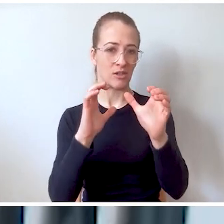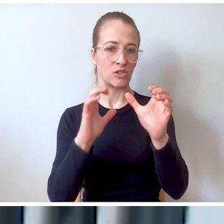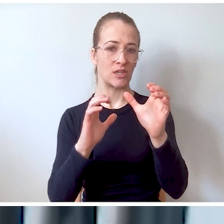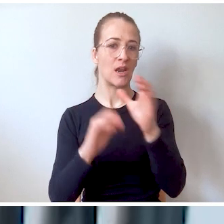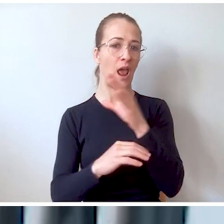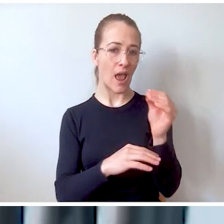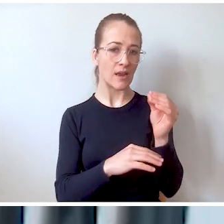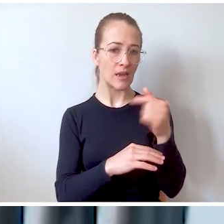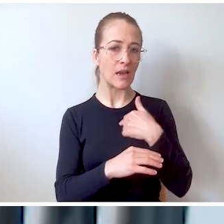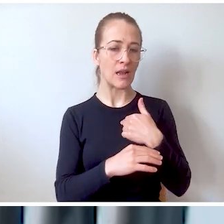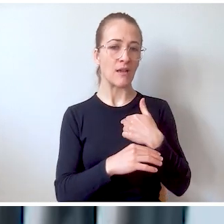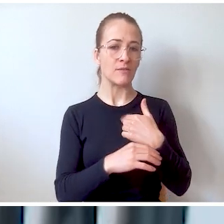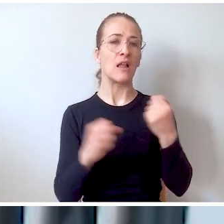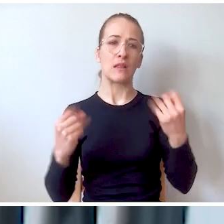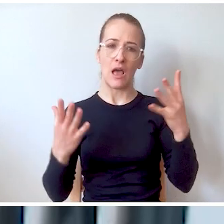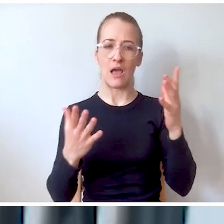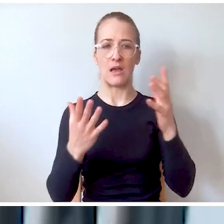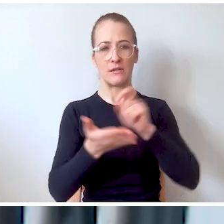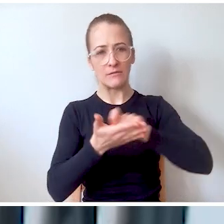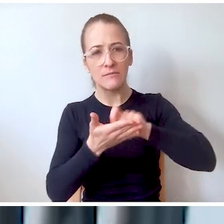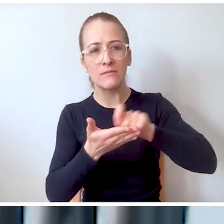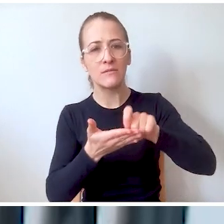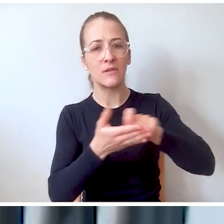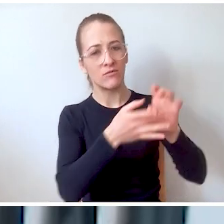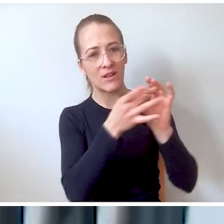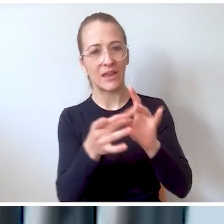I have done quite a bit of writing on the topic,